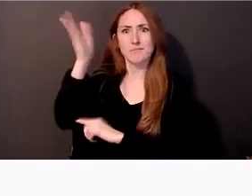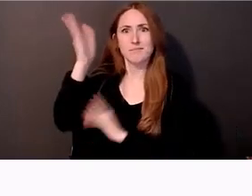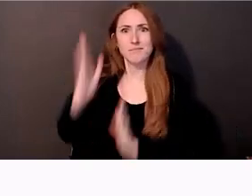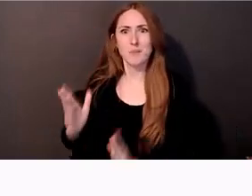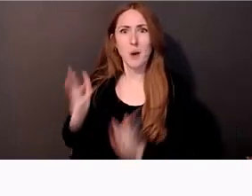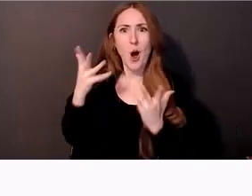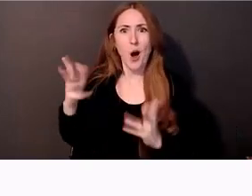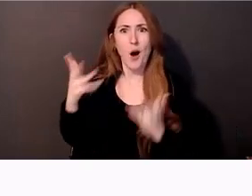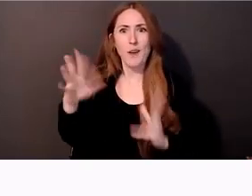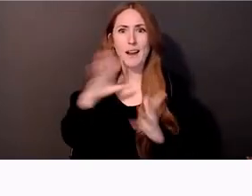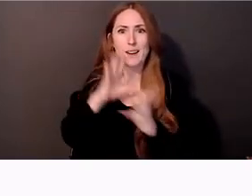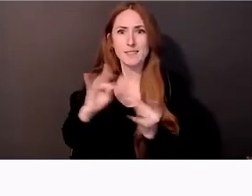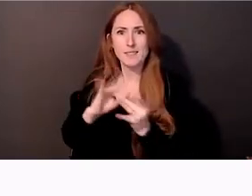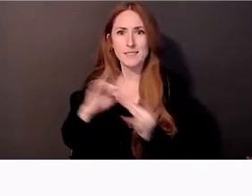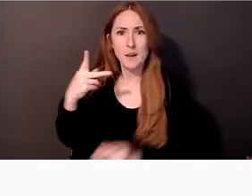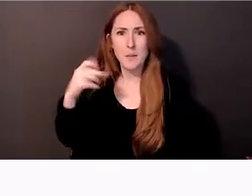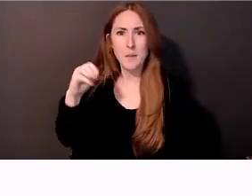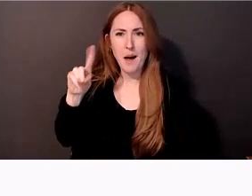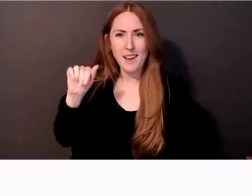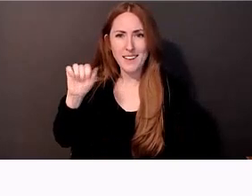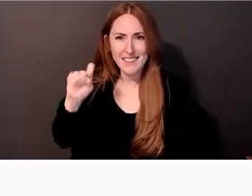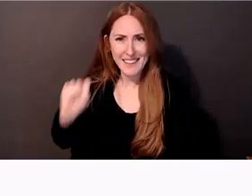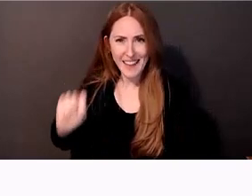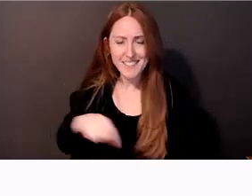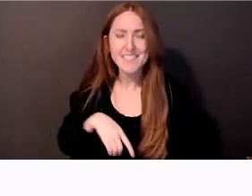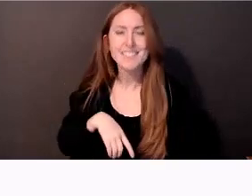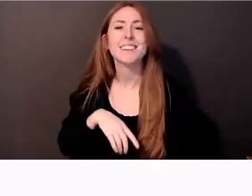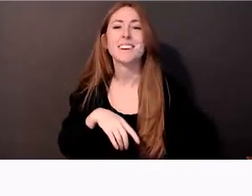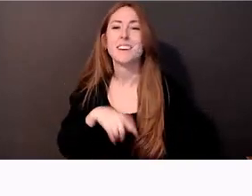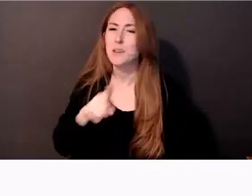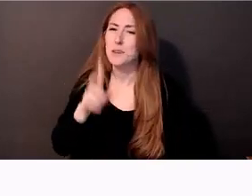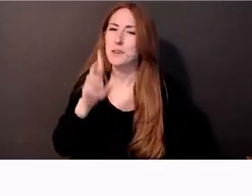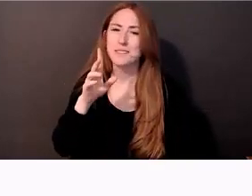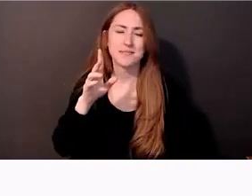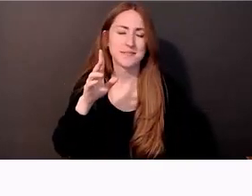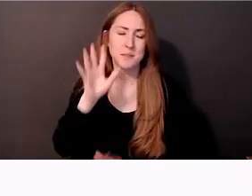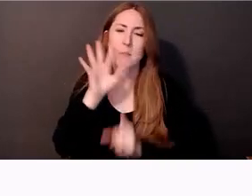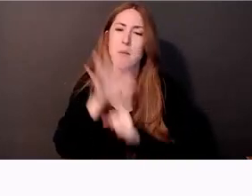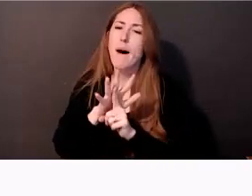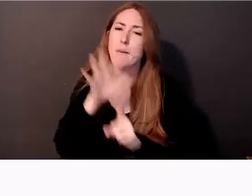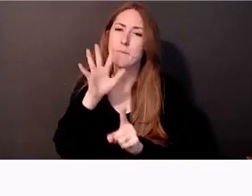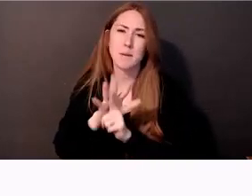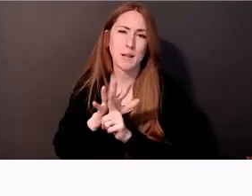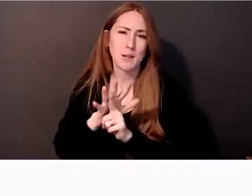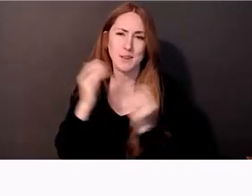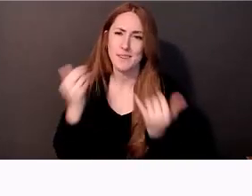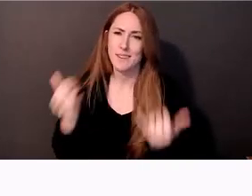If you go out there, you will see so many podcasts on so many topics. And that's OK.